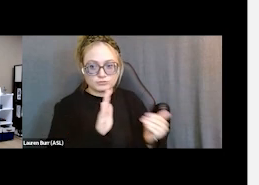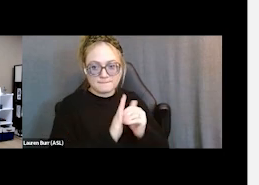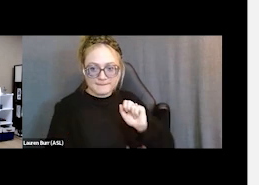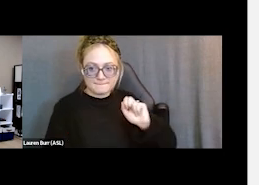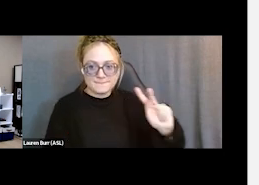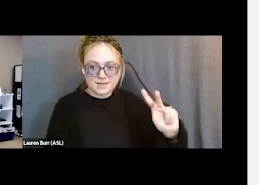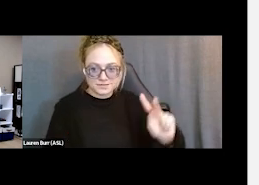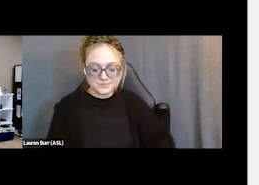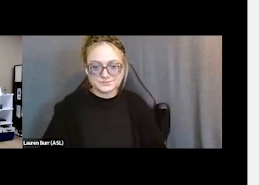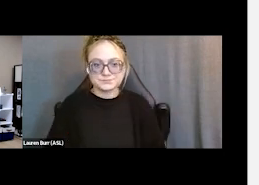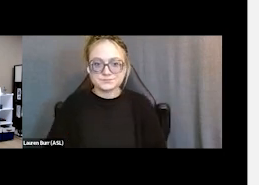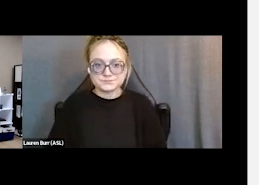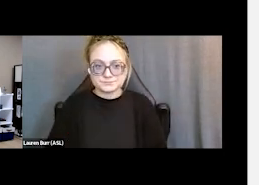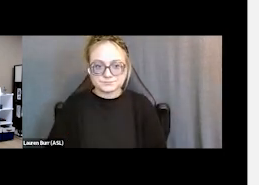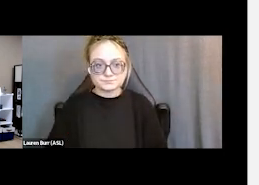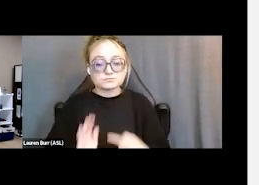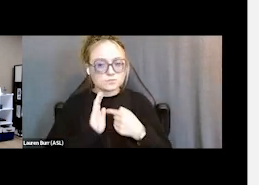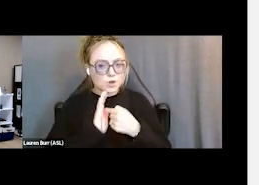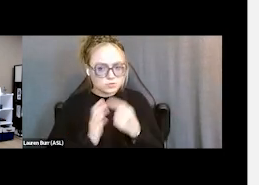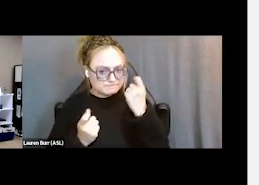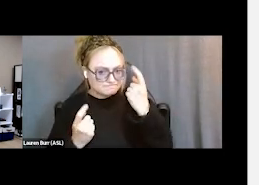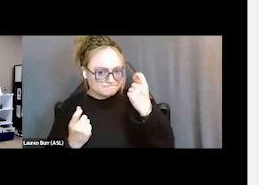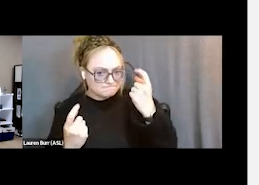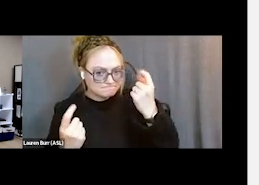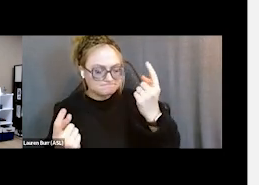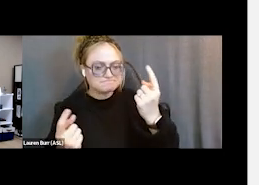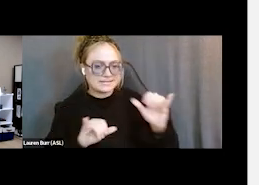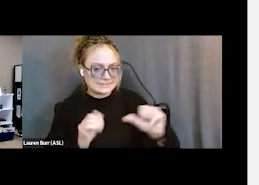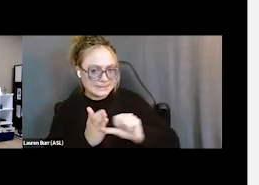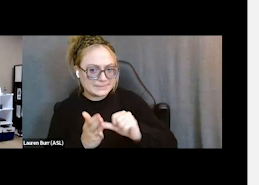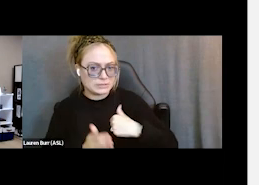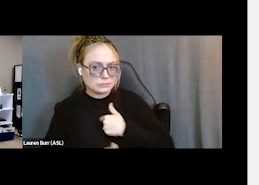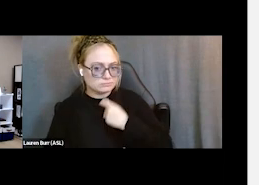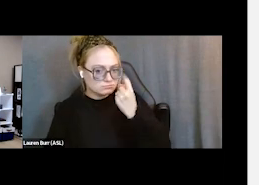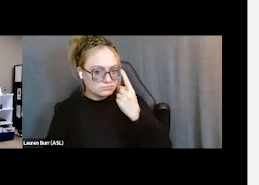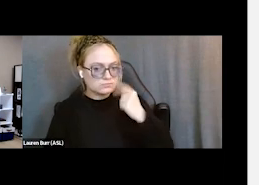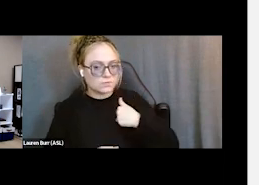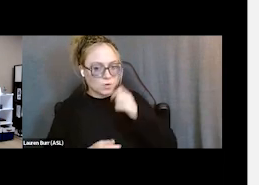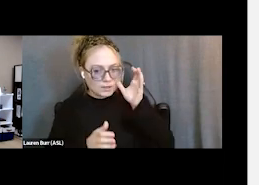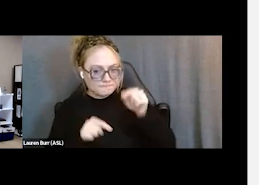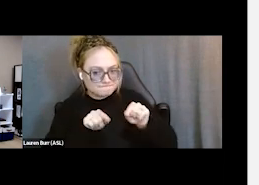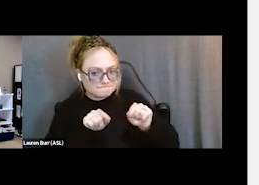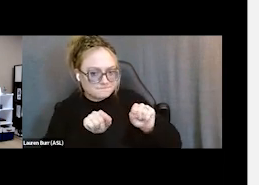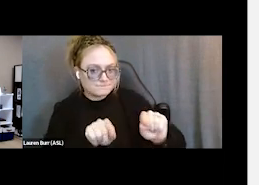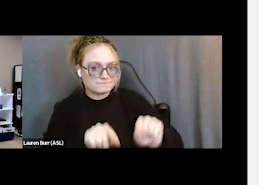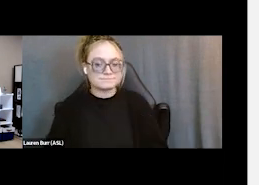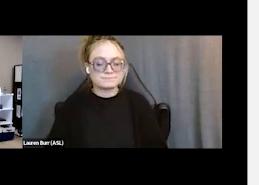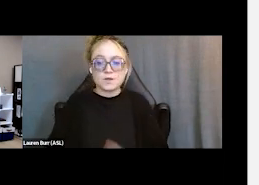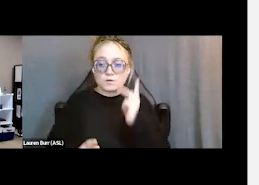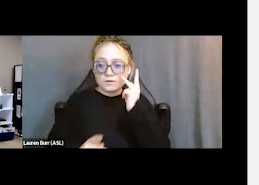So this shows that we're on the same page, we understand, we're listening, we're right there with them. And reflections can be very validating.